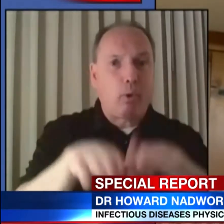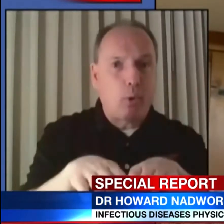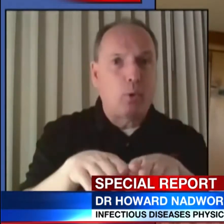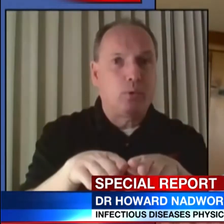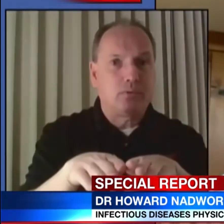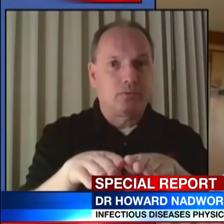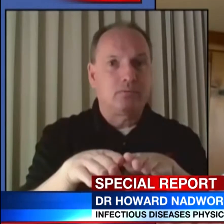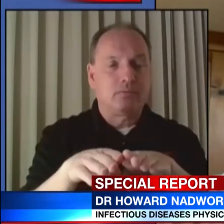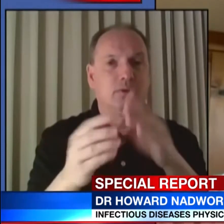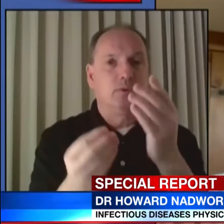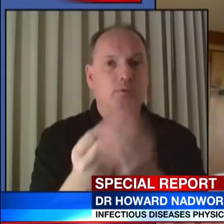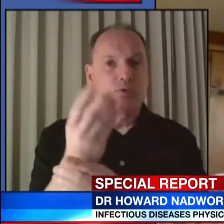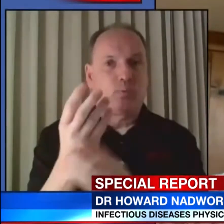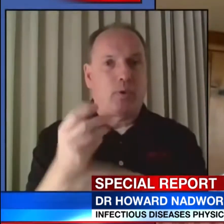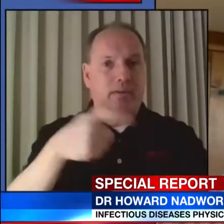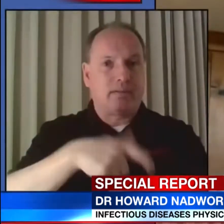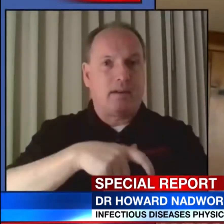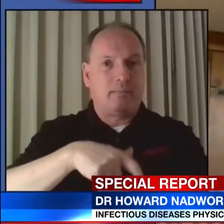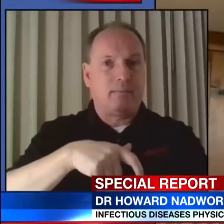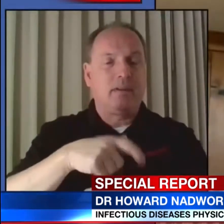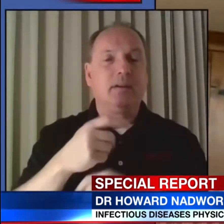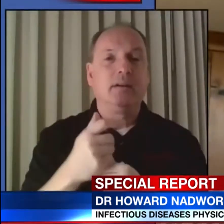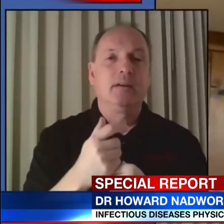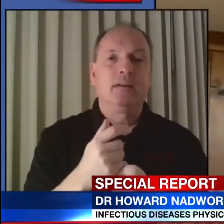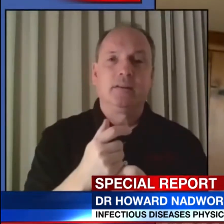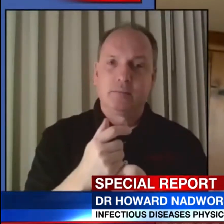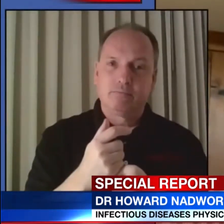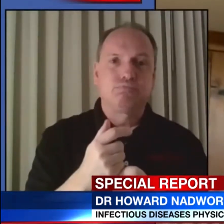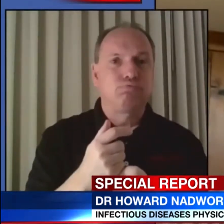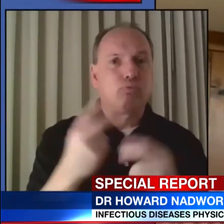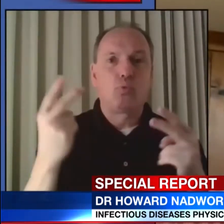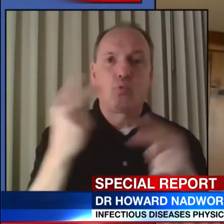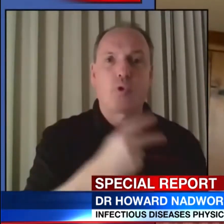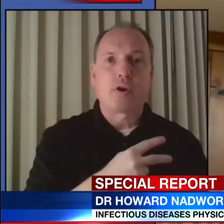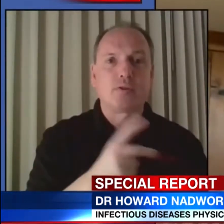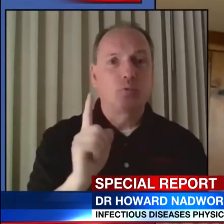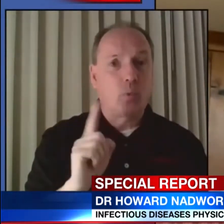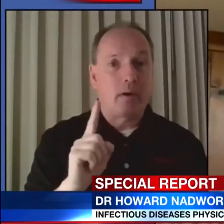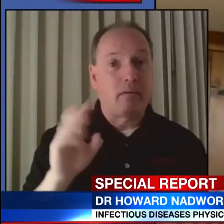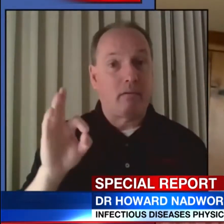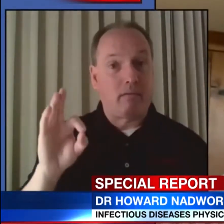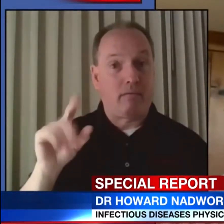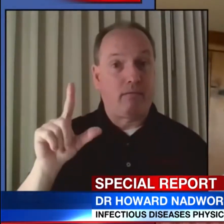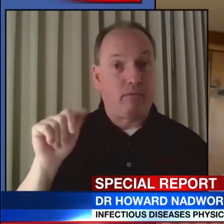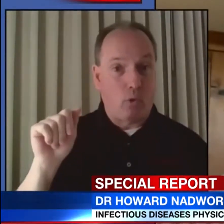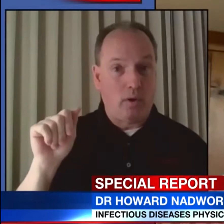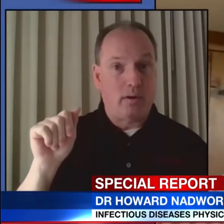THIS IS WHAT IS LEADING MUCH OF EUROPE TO BE SHUTTING DOWN AGAIN THIS SPRING.